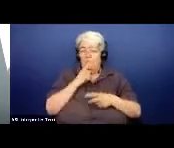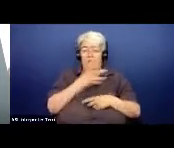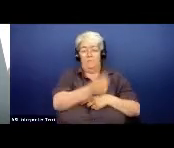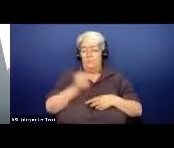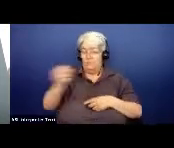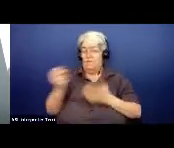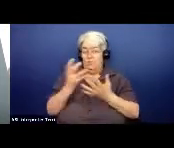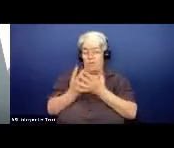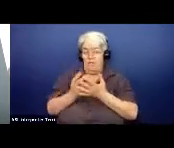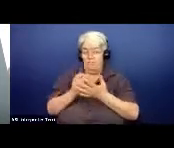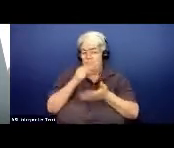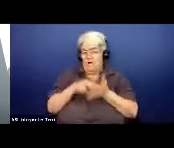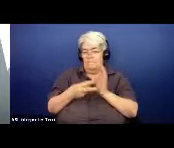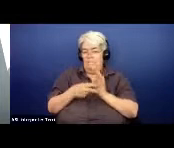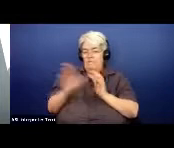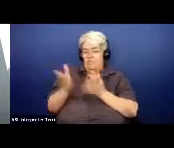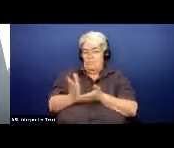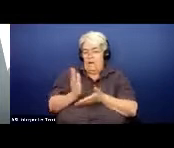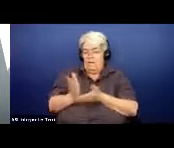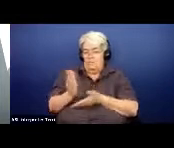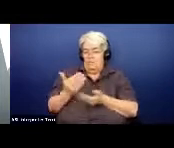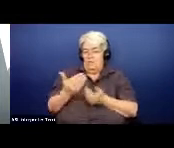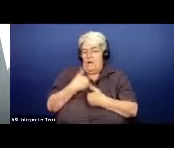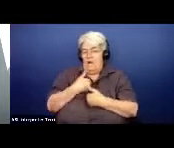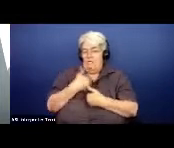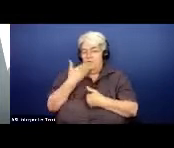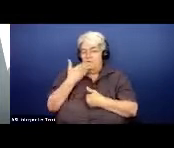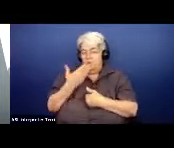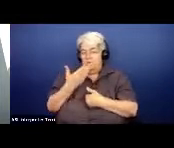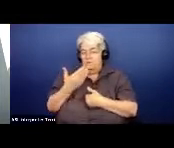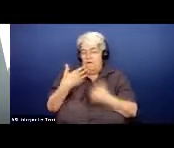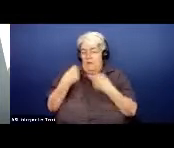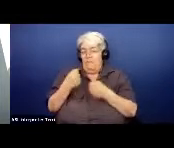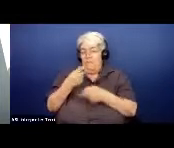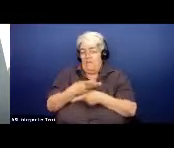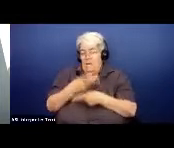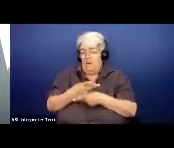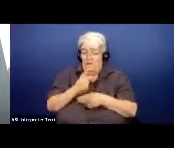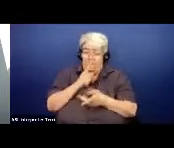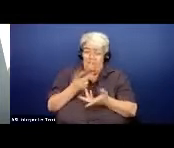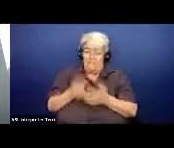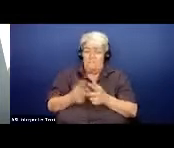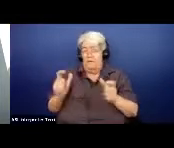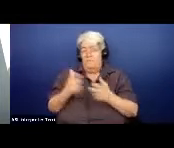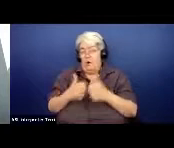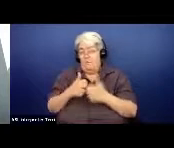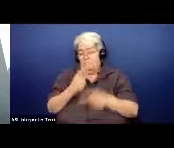doesn't mean you lose your right to health care. That's a big problem. You don't have